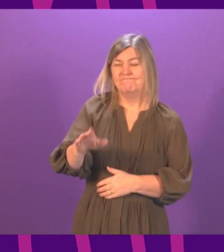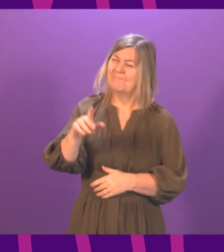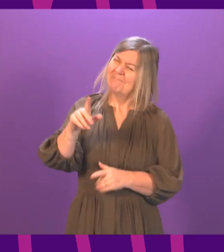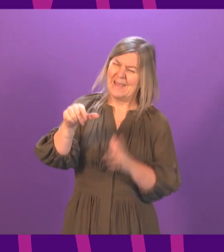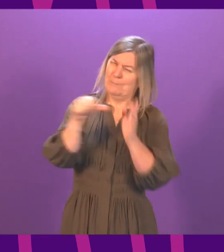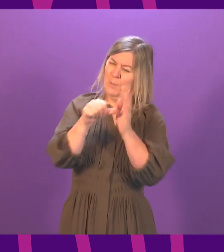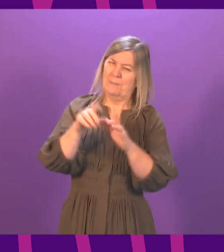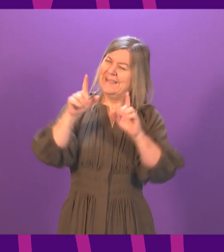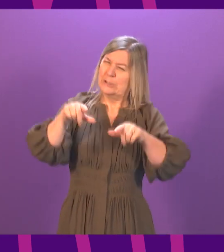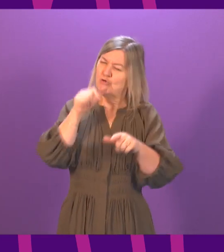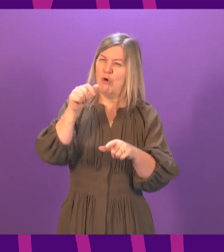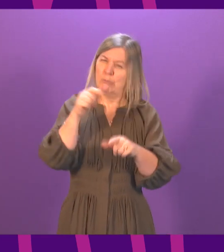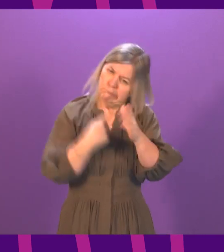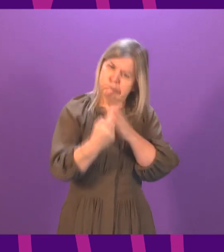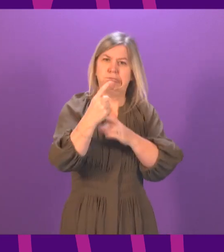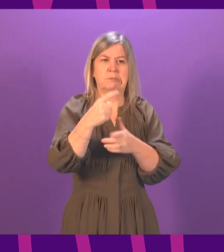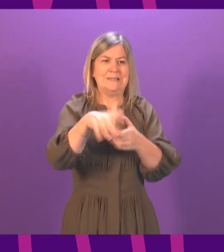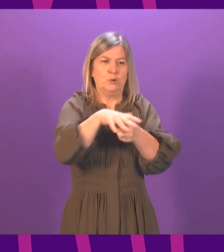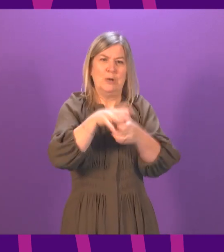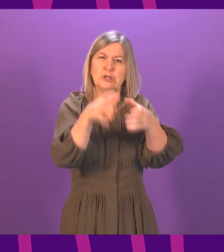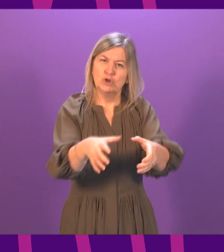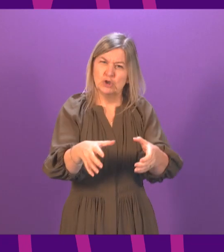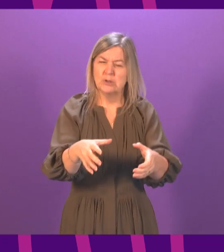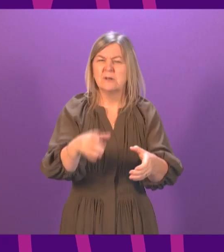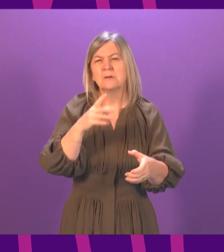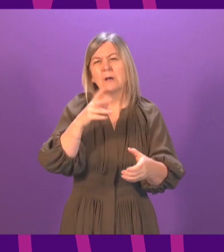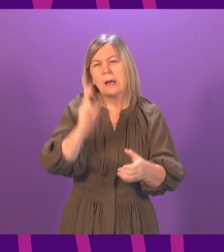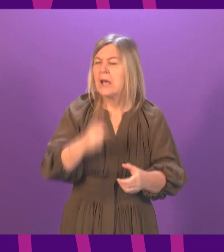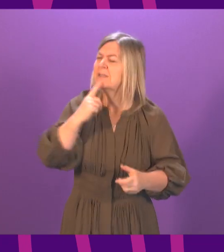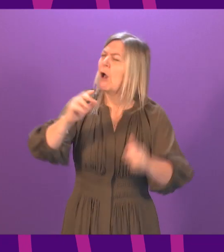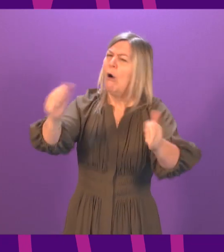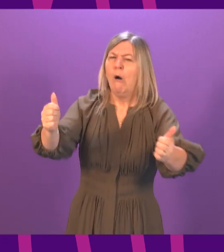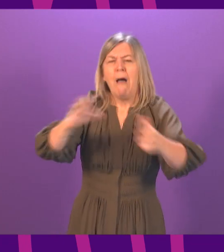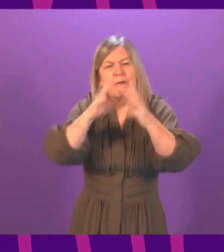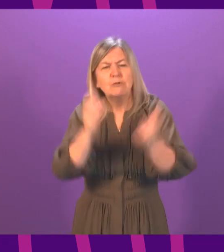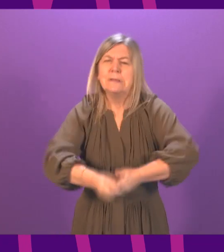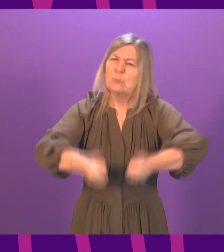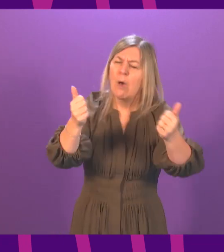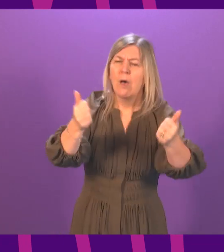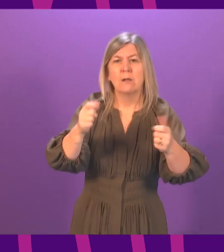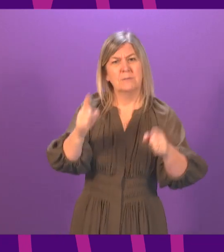She insists that everything is going well, but let as look at what GPs on the ground are telling us.